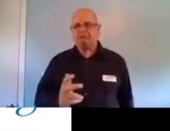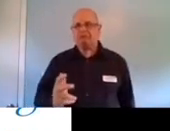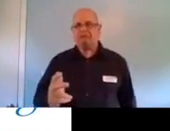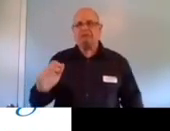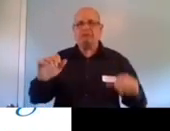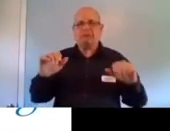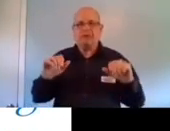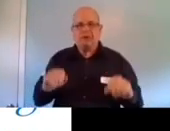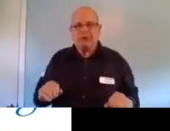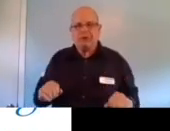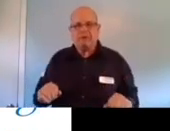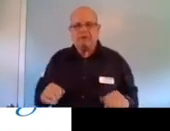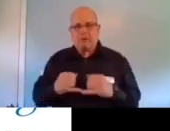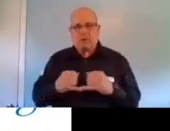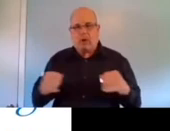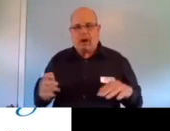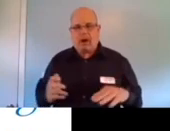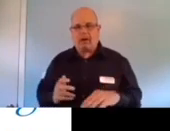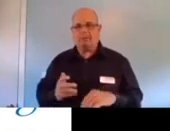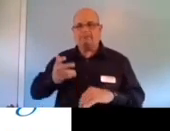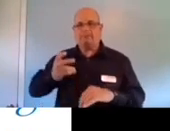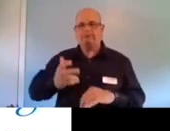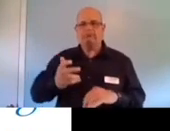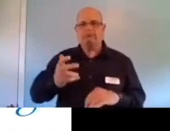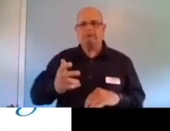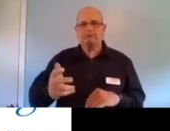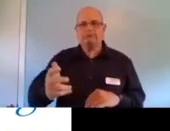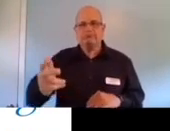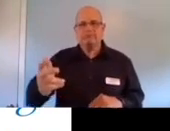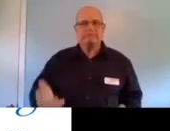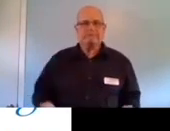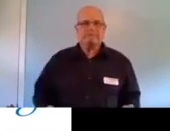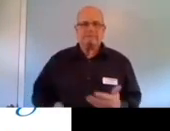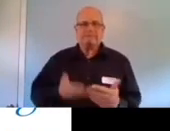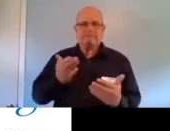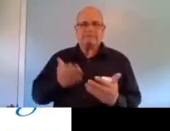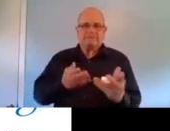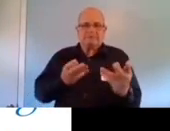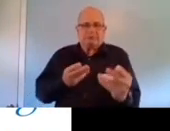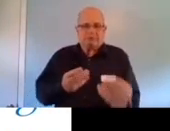they are able to put things down where the wheelchair can get over the wires more easily,